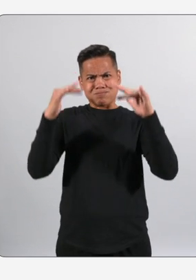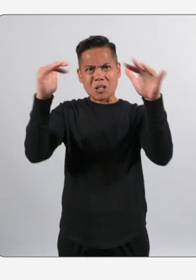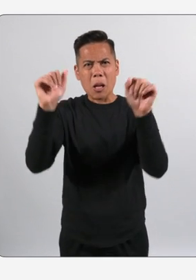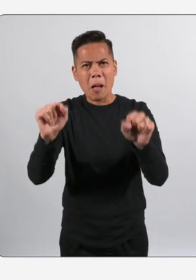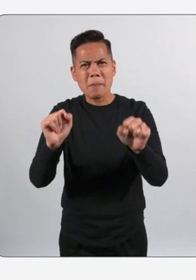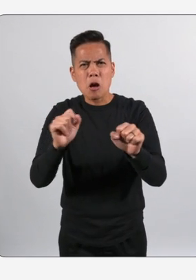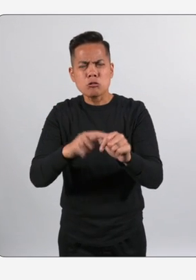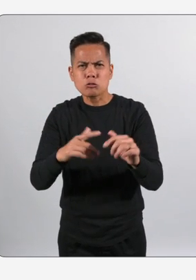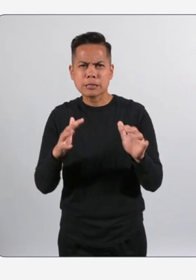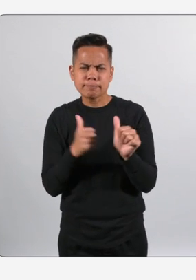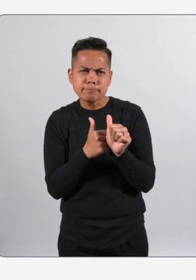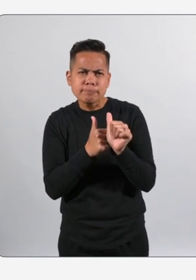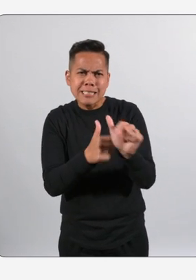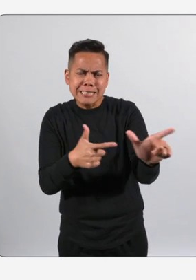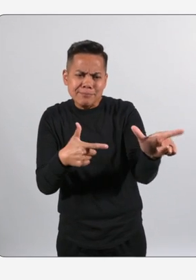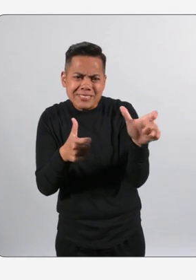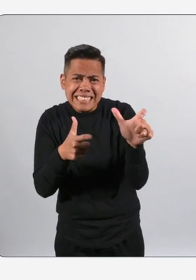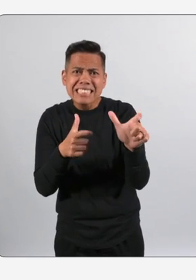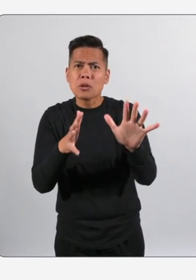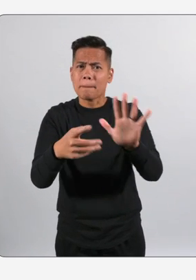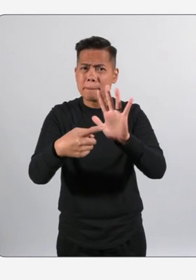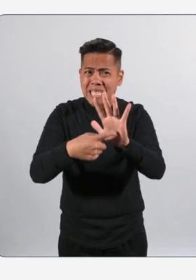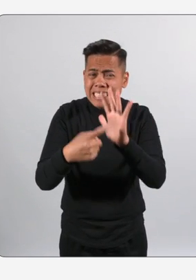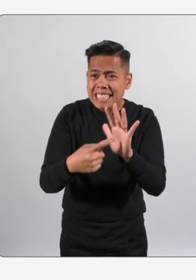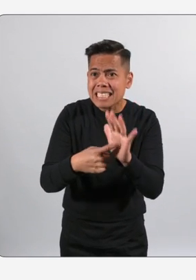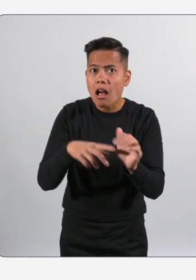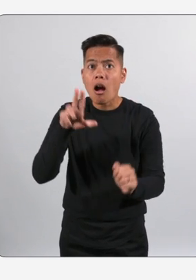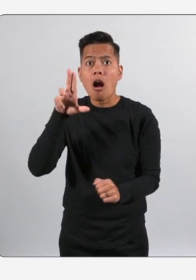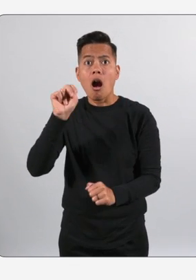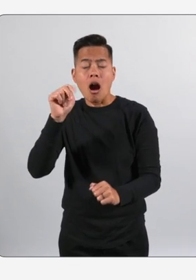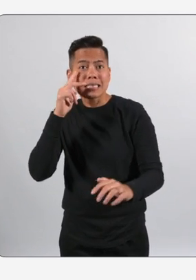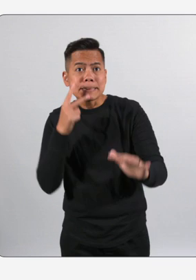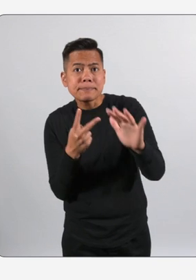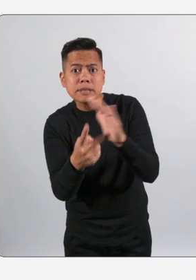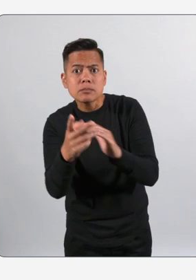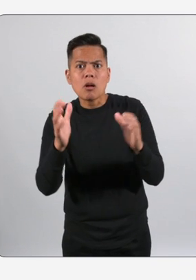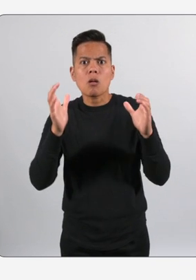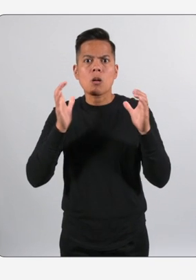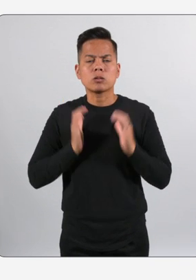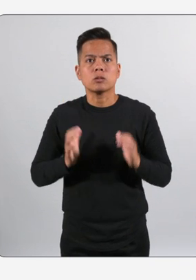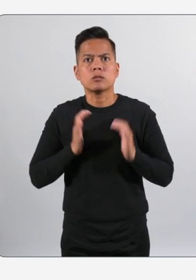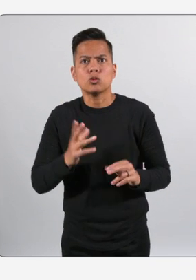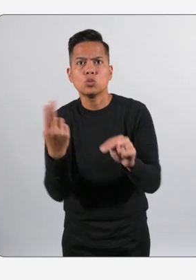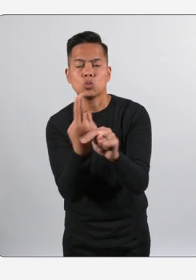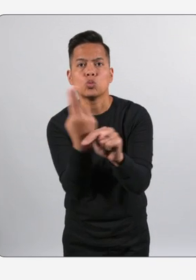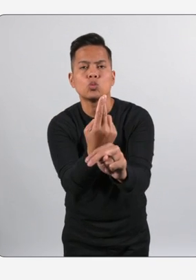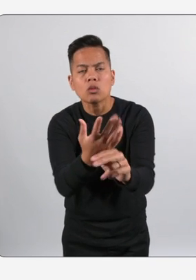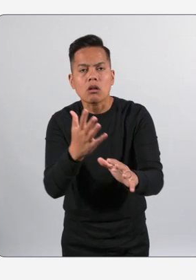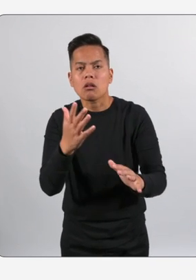ability to keep up with the speed, demands and unpredictability of consumers like never before.